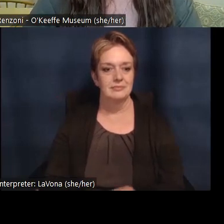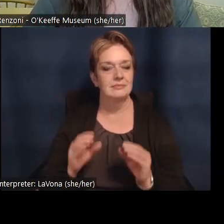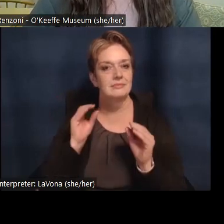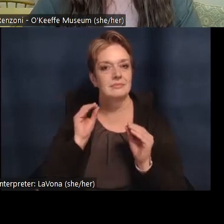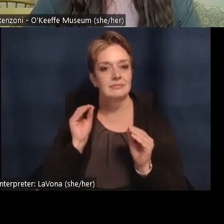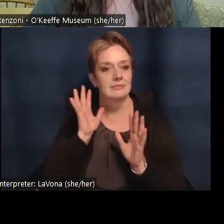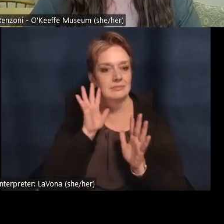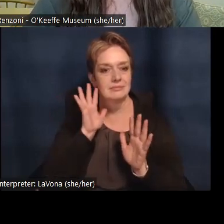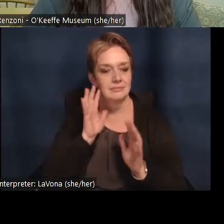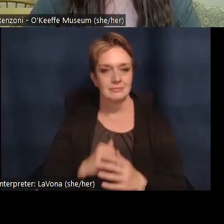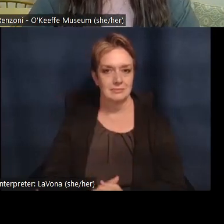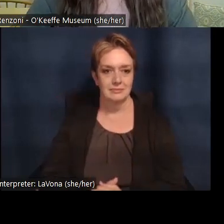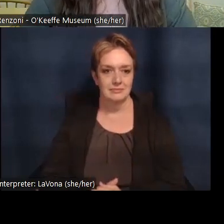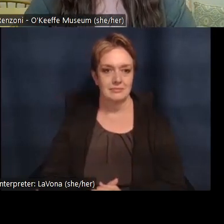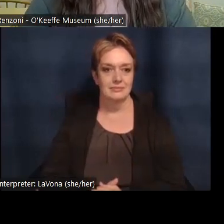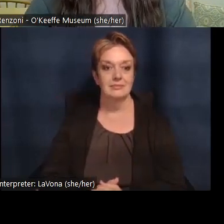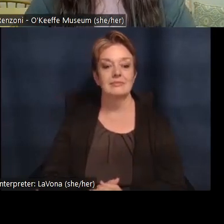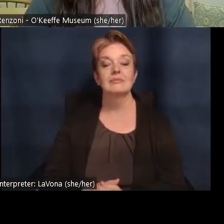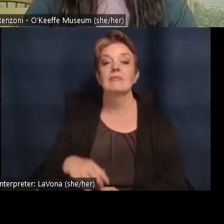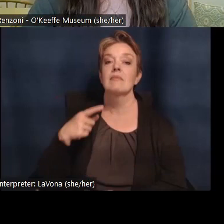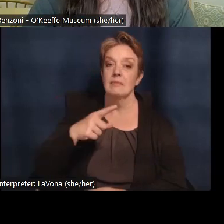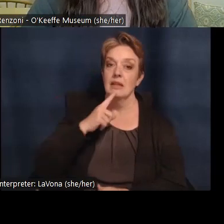O'Keeffe's home and studio is a national historic landmark.